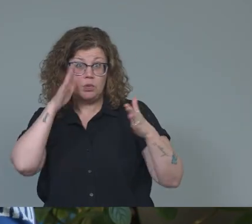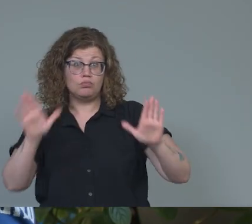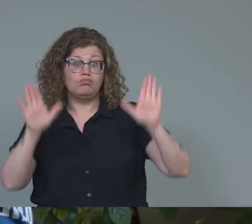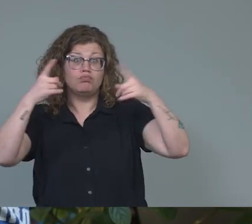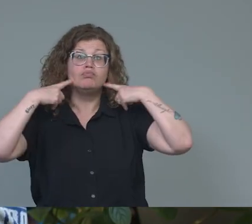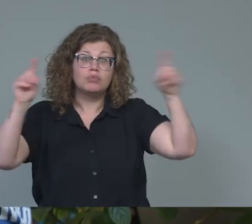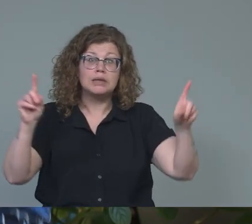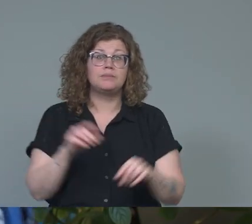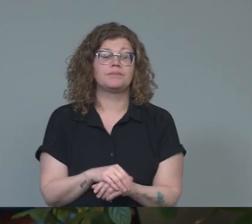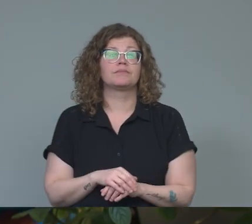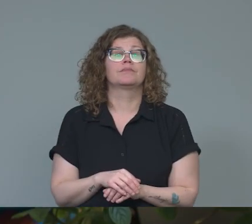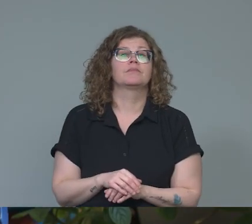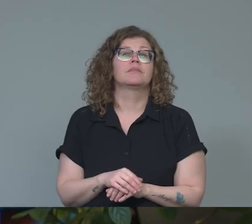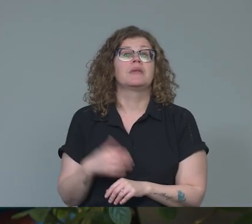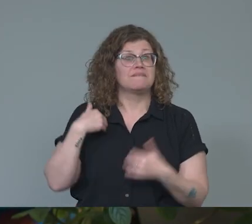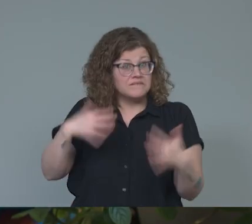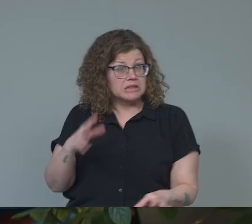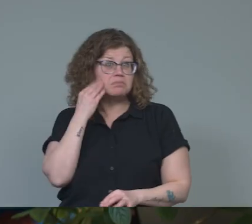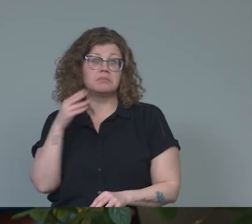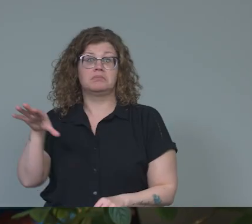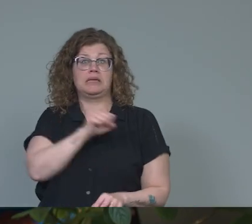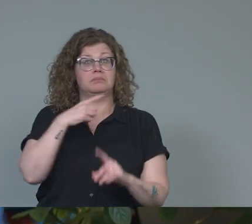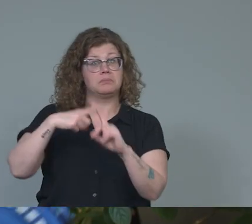you know, you bring what you think is right, but,